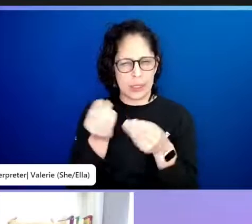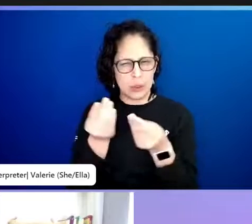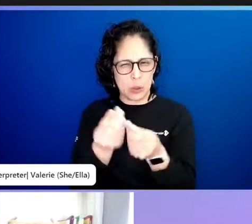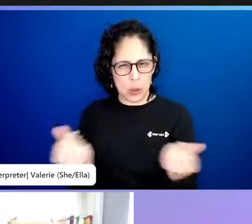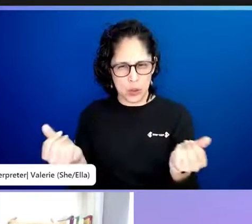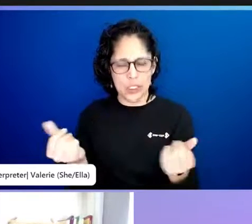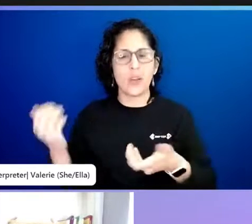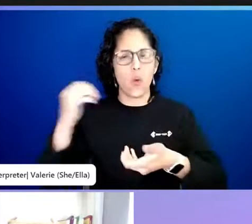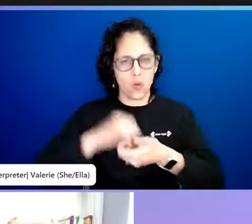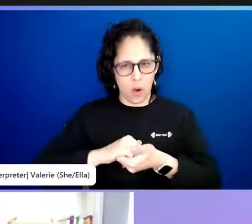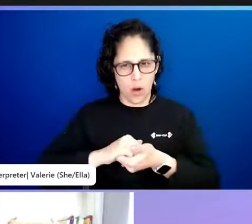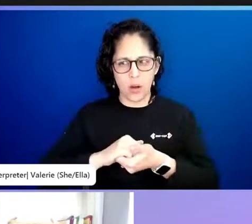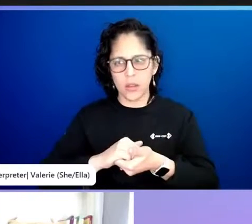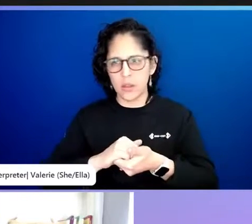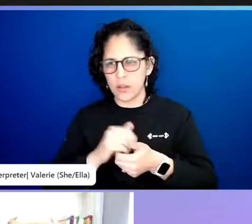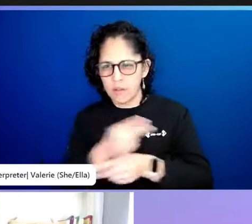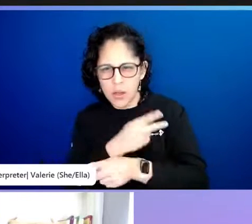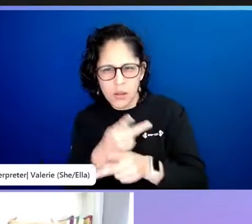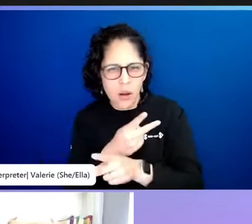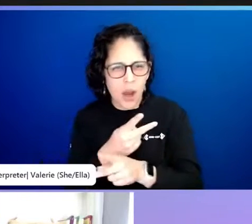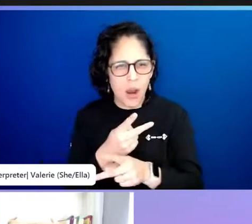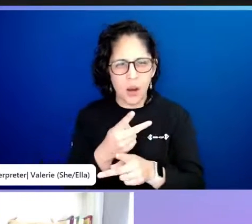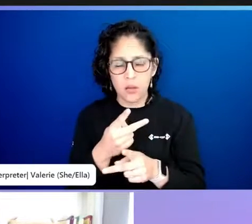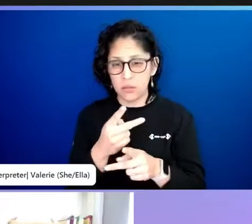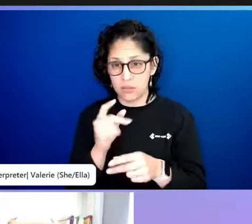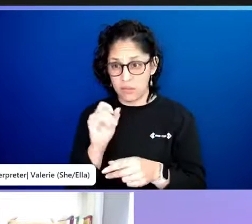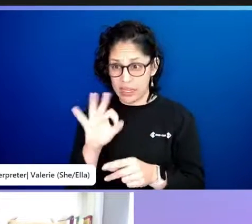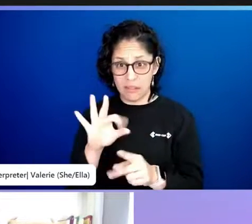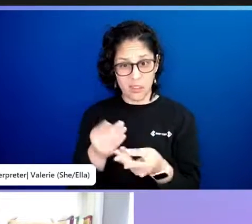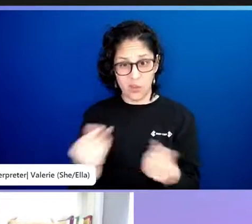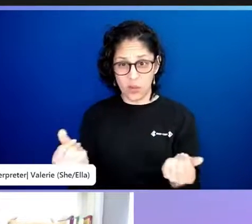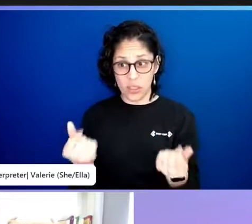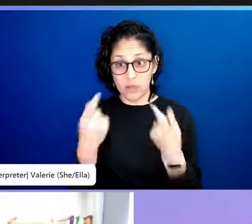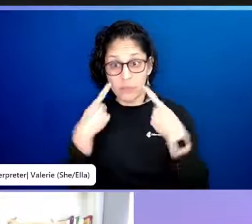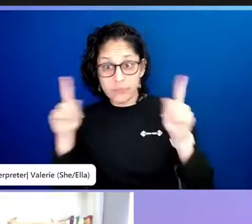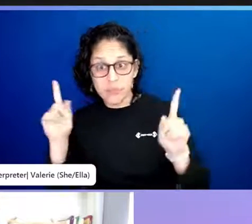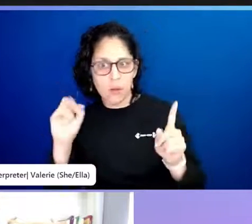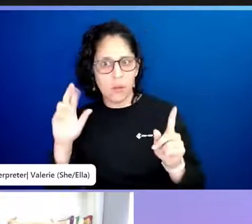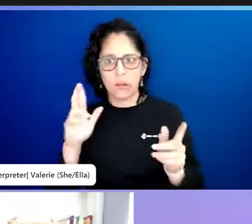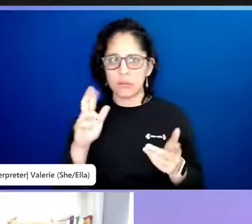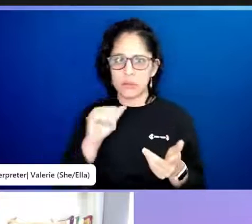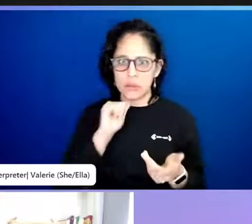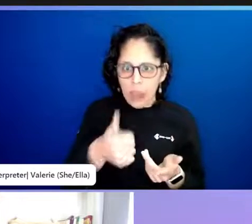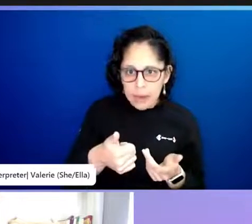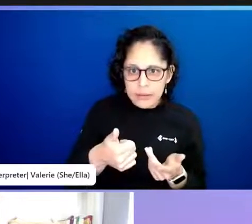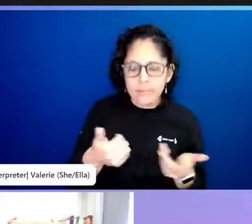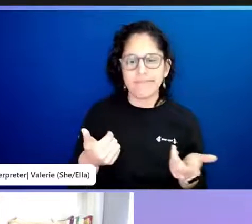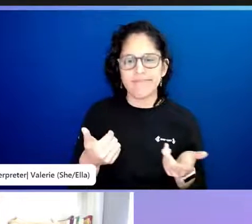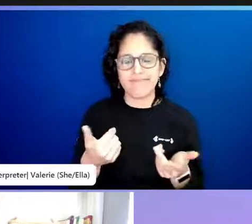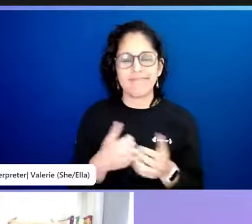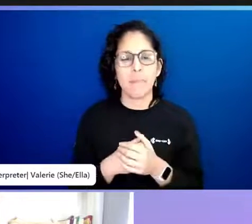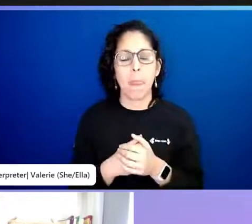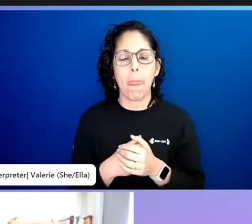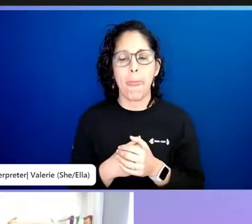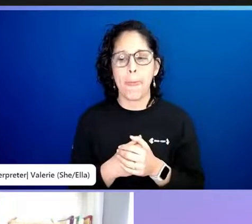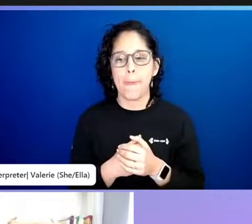with them to identify uh if those Solutions were working um in one of our processes so I